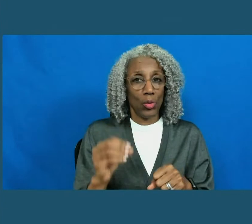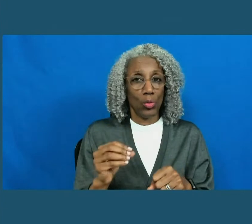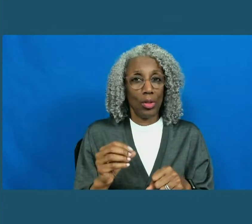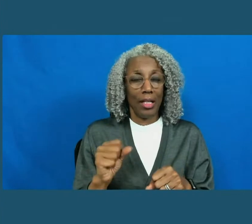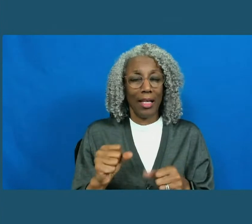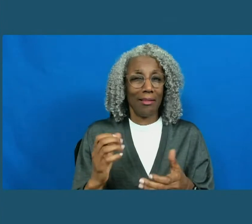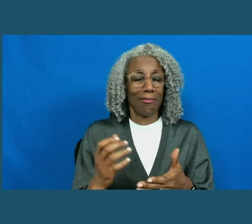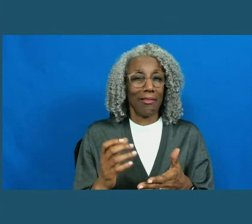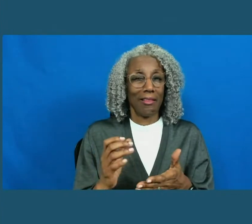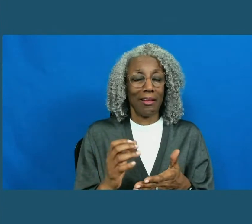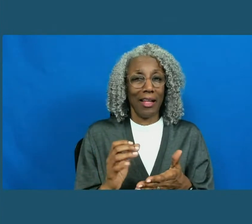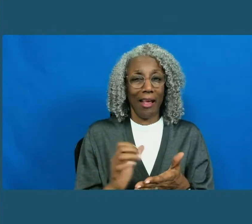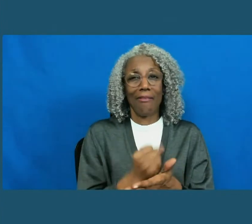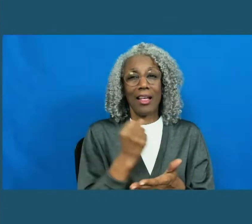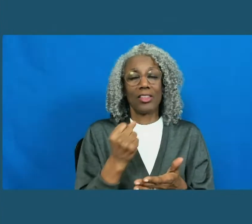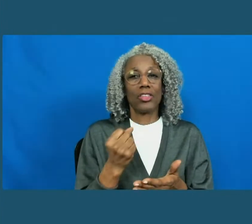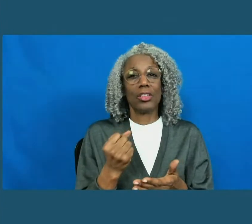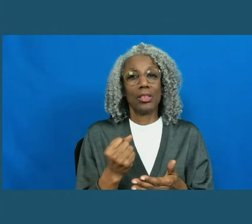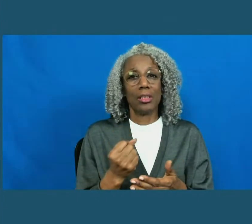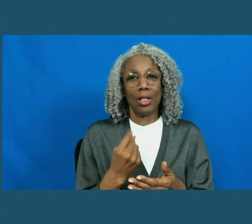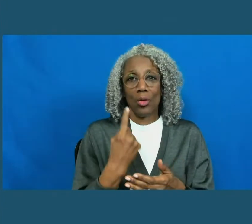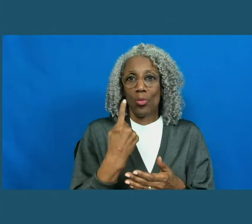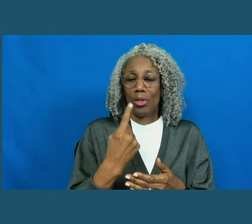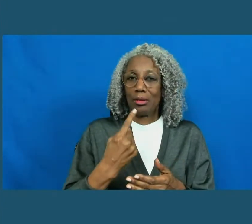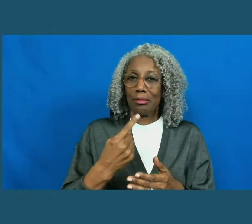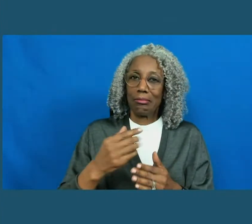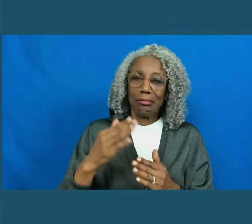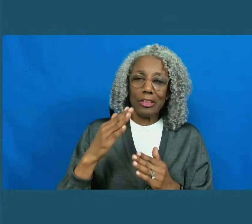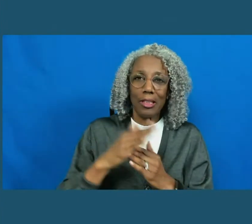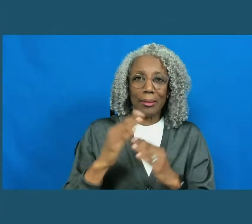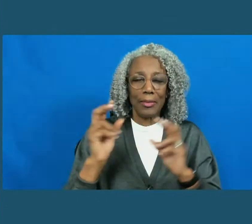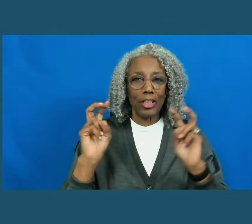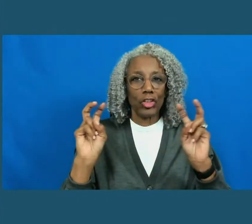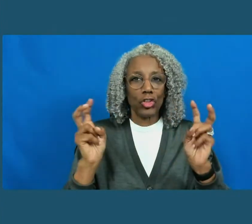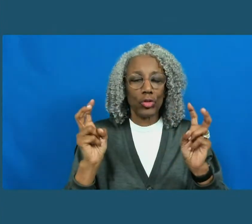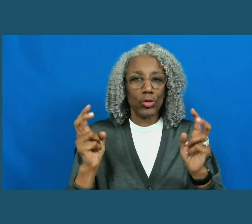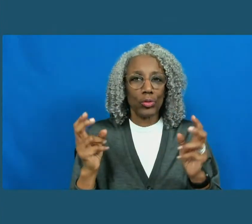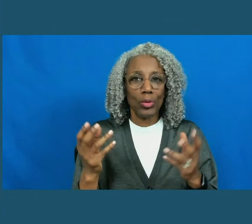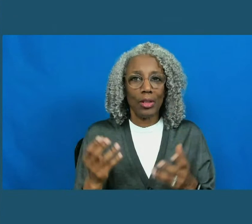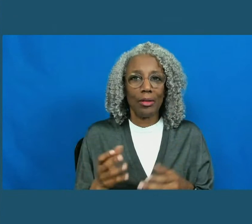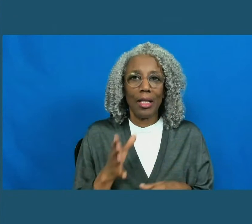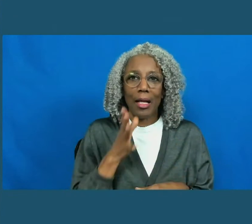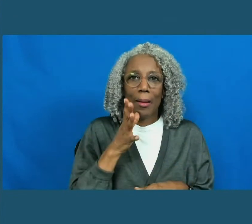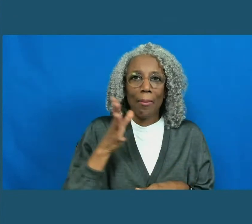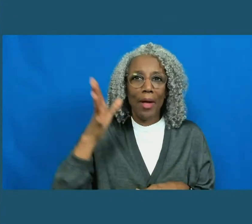few Lohani foods that that could